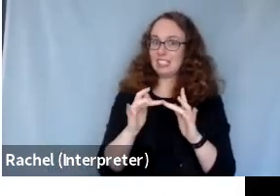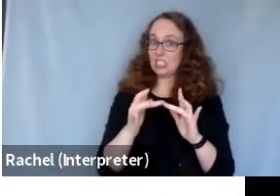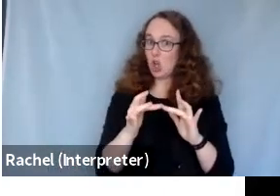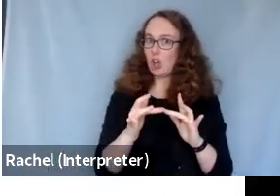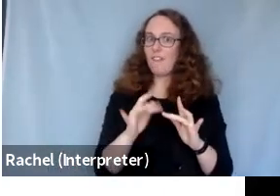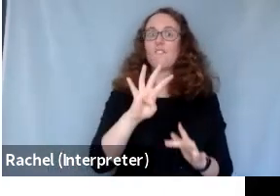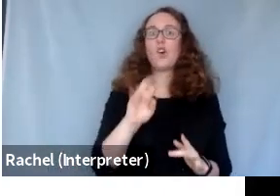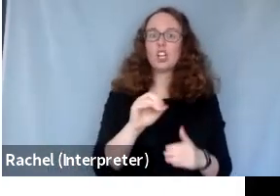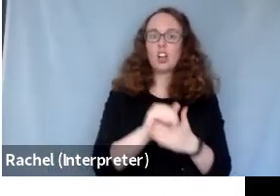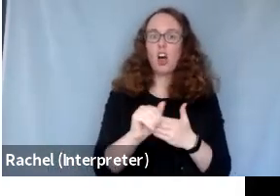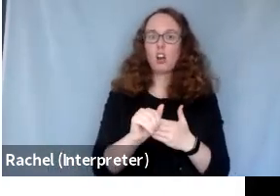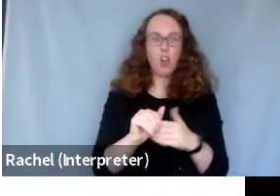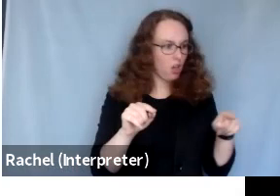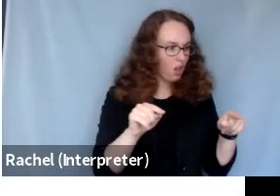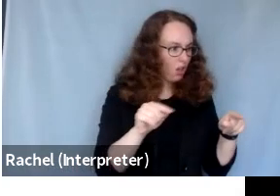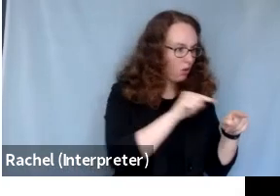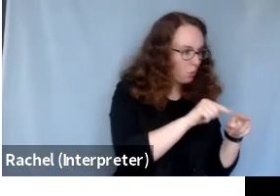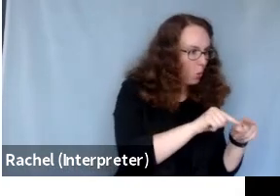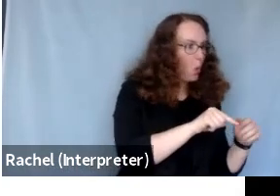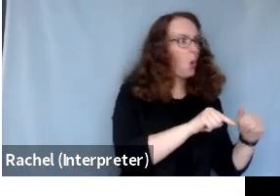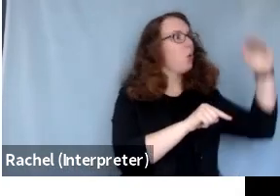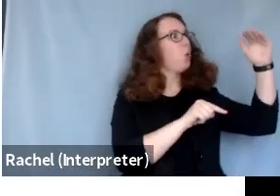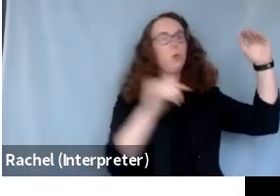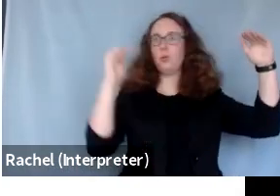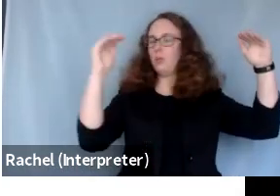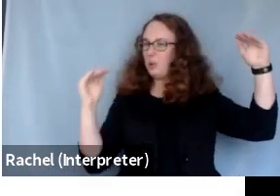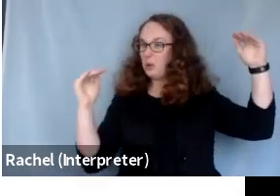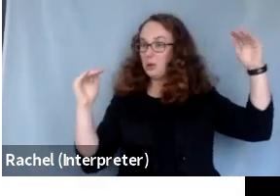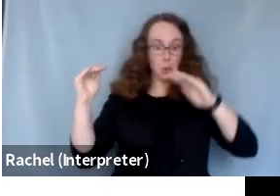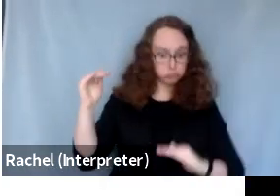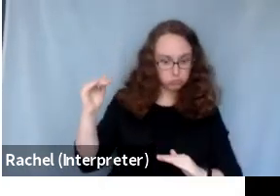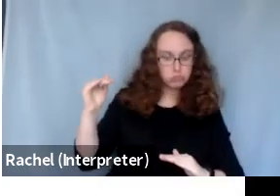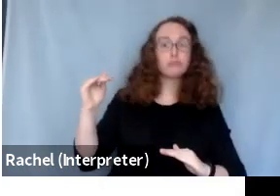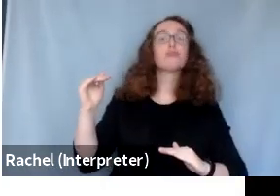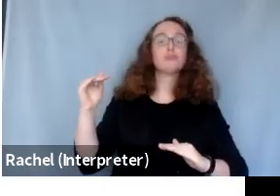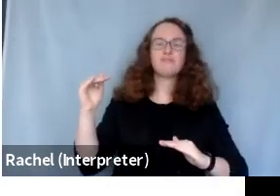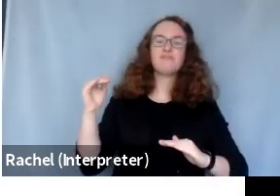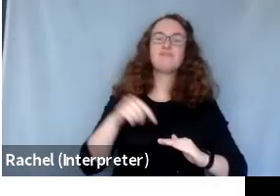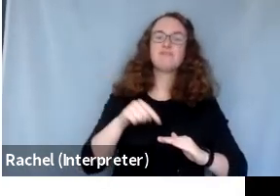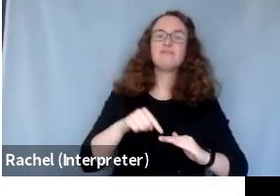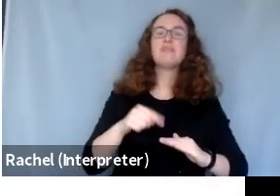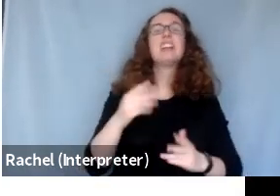digital is available and if that's a route you want to go. Some people prefer the physical book, that just makes it easier to study and